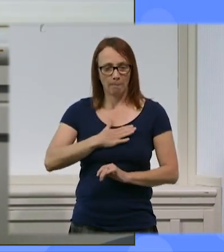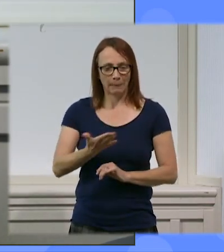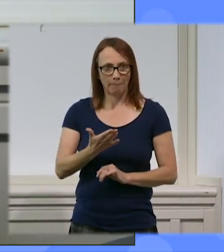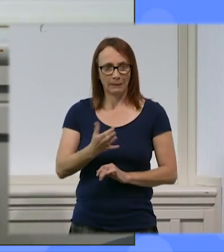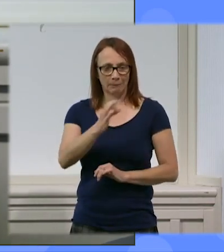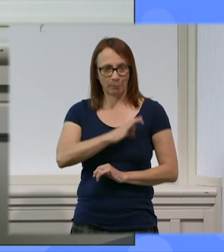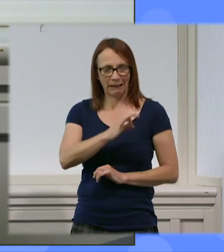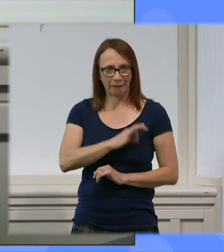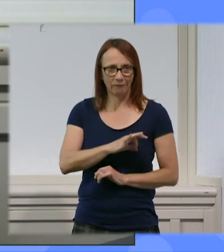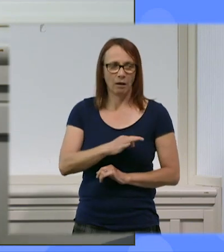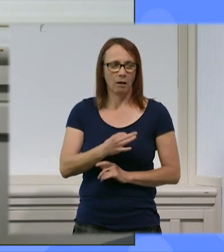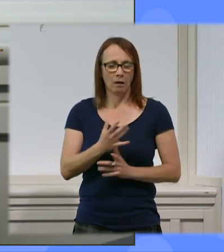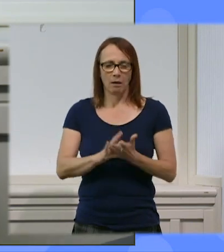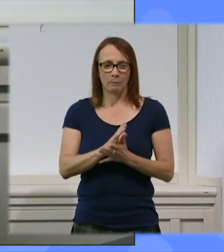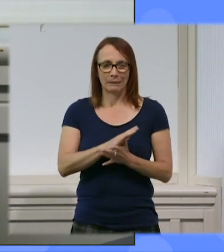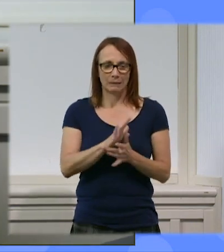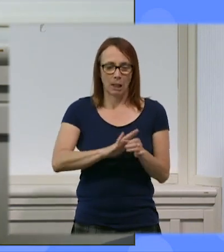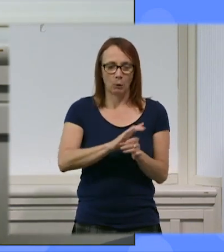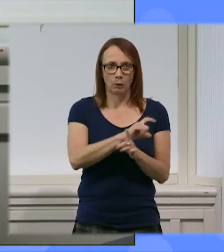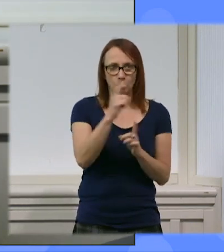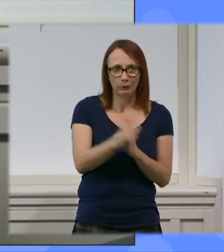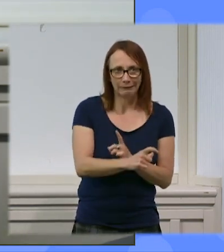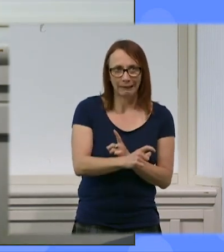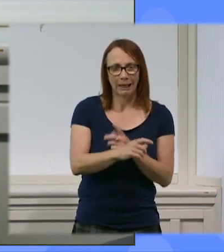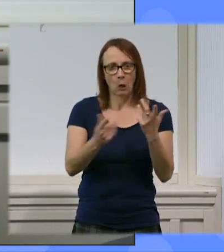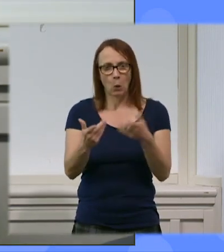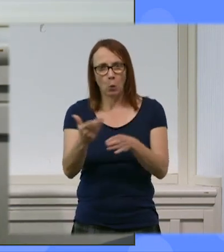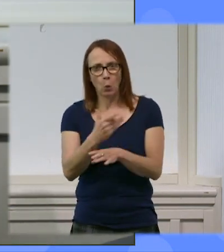workers or it might mean local community owners or it might be their customers or